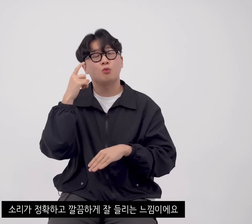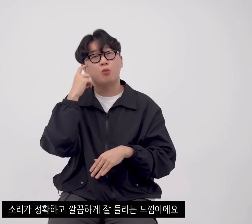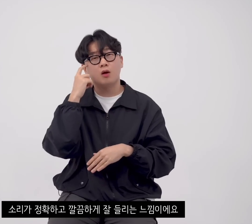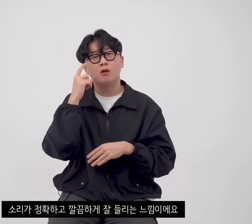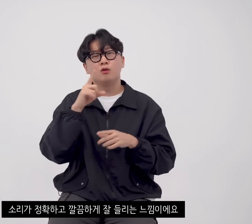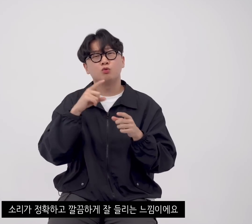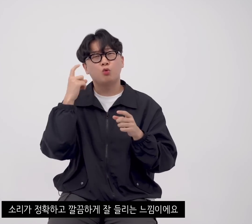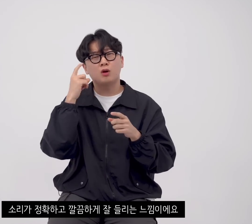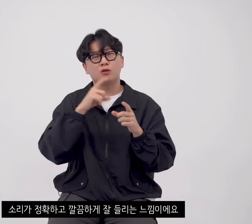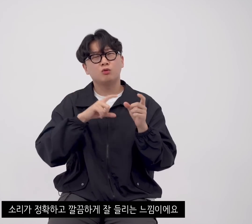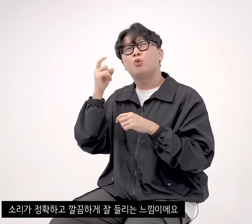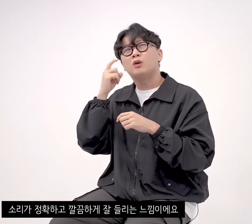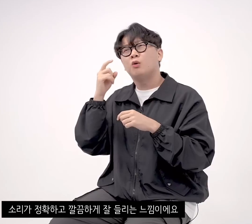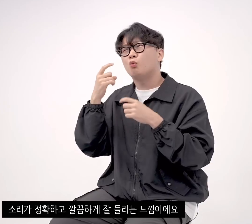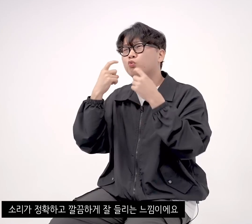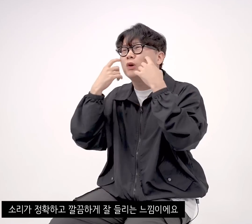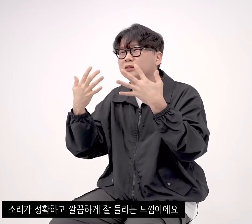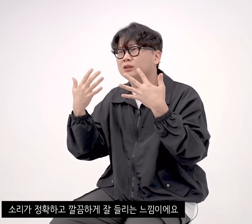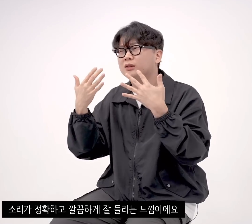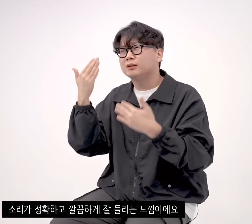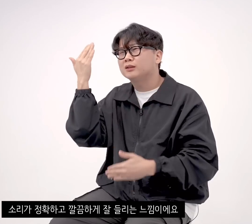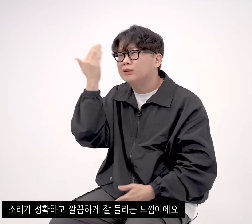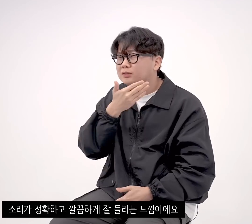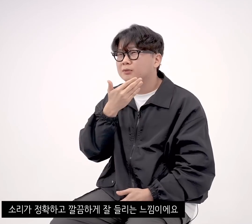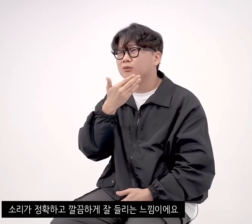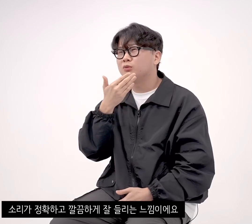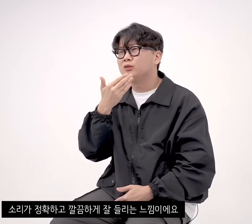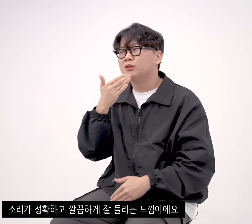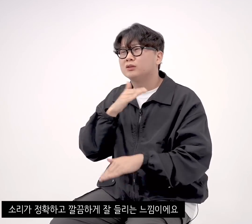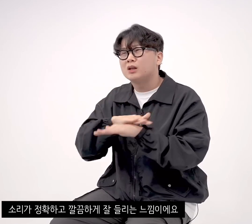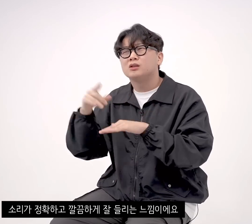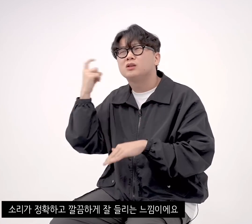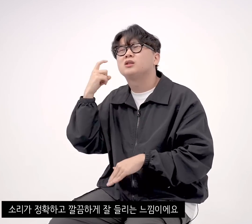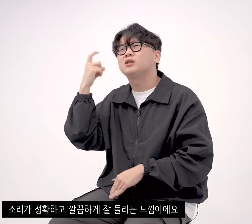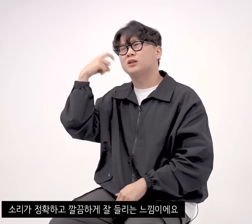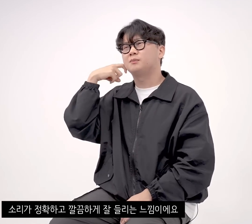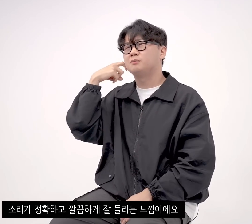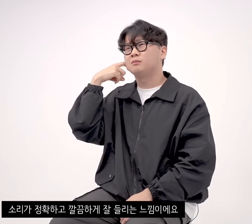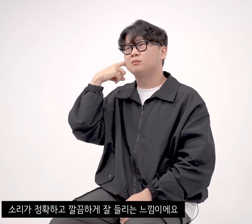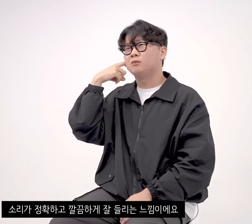I feel like I can hear sounds accurately and clearly.